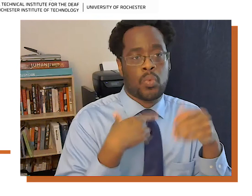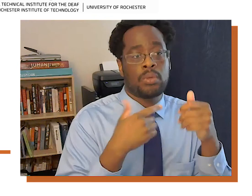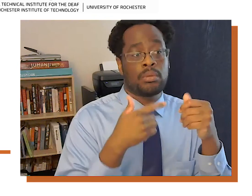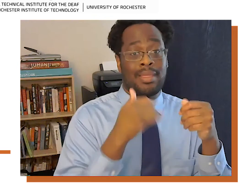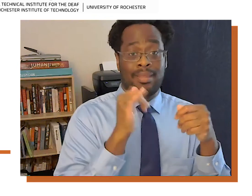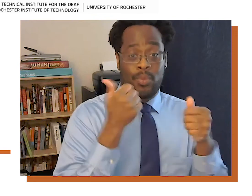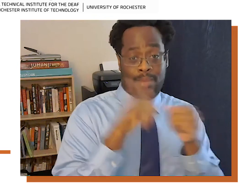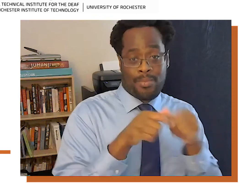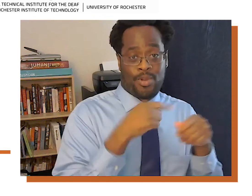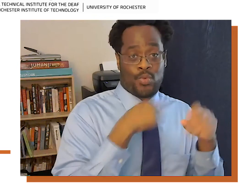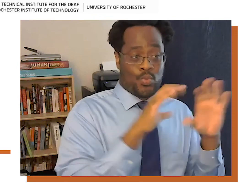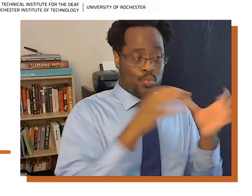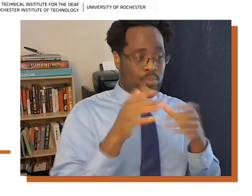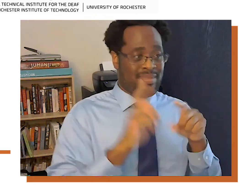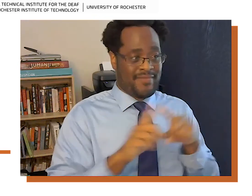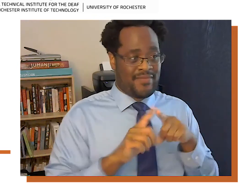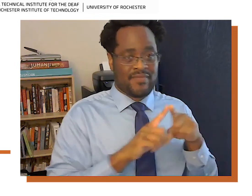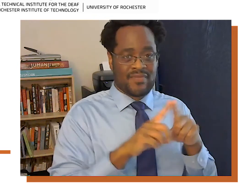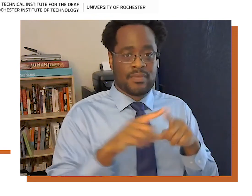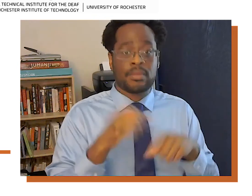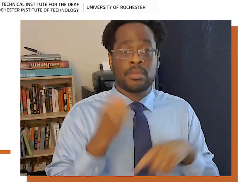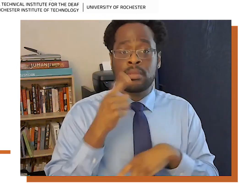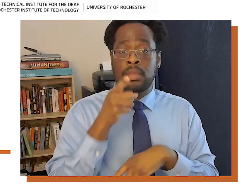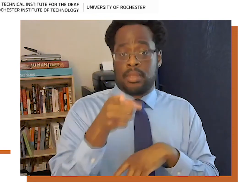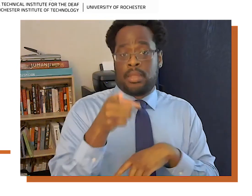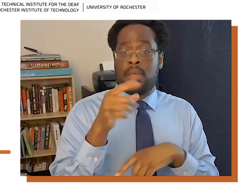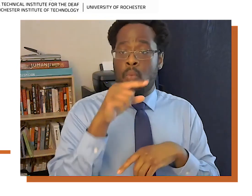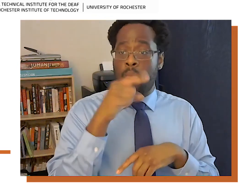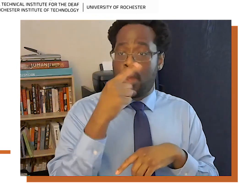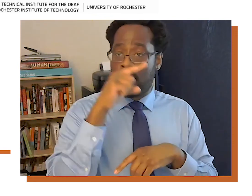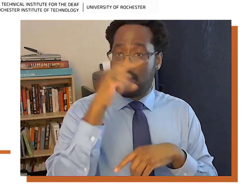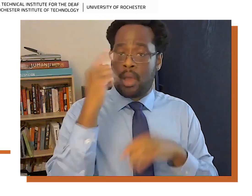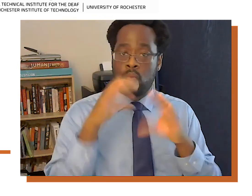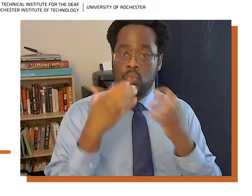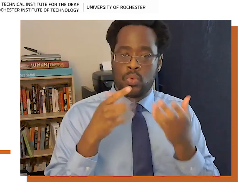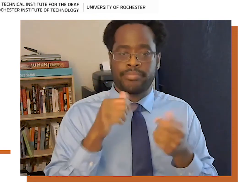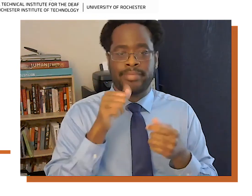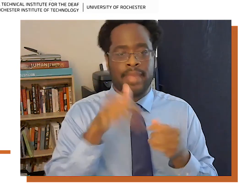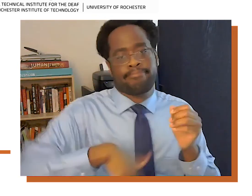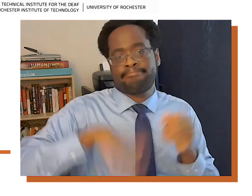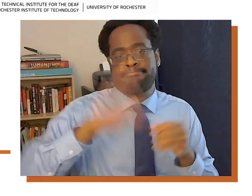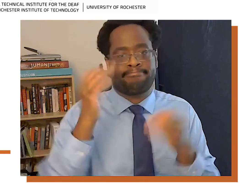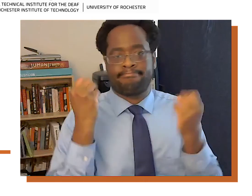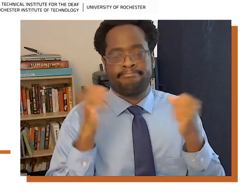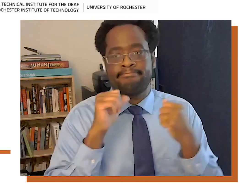and maybe said that they had hearing parents. If we was Deaf, she had hearing parents.